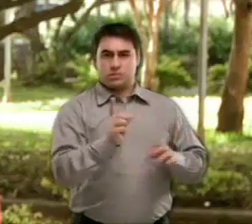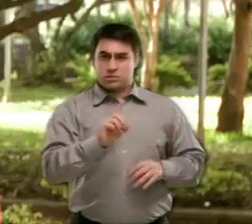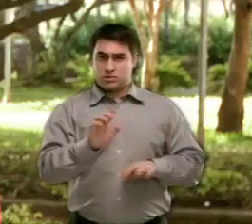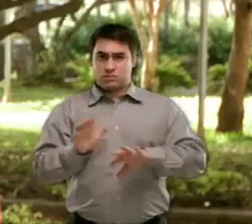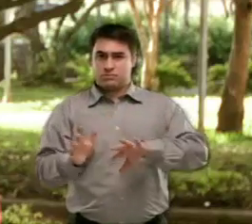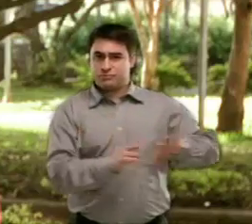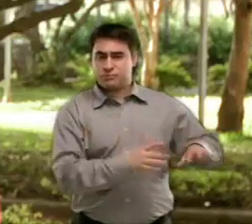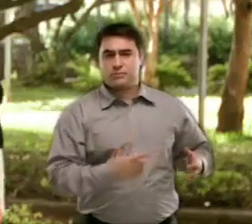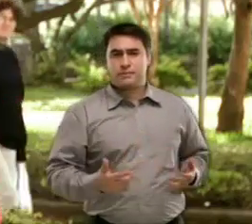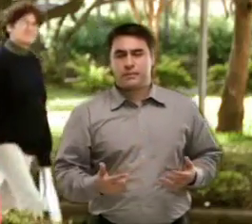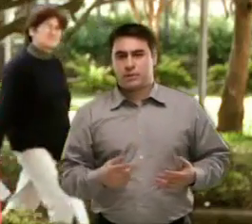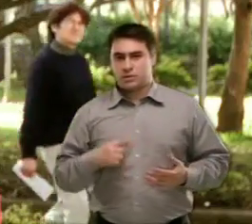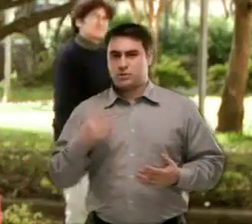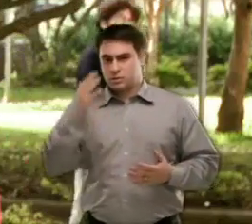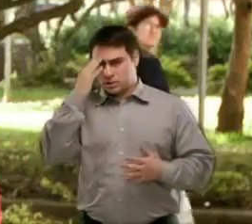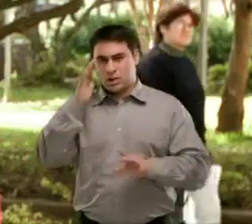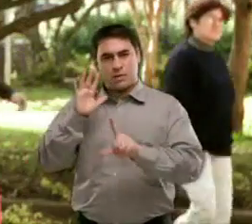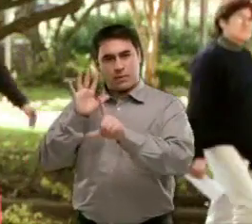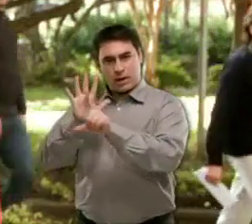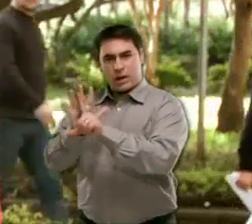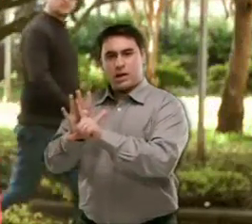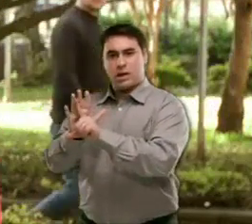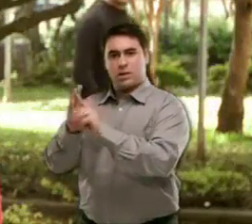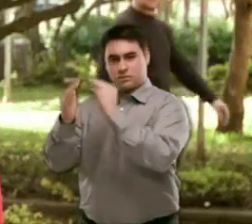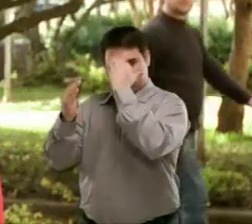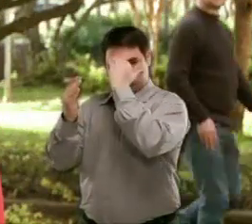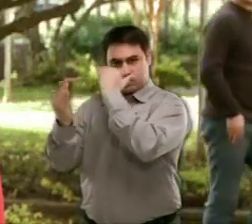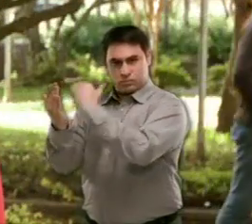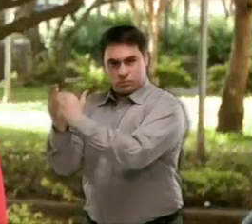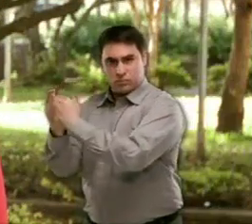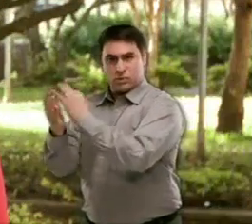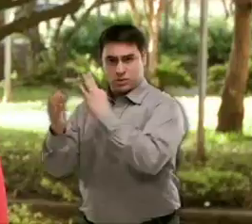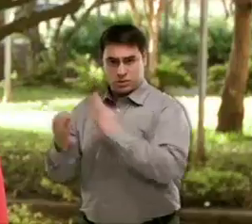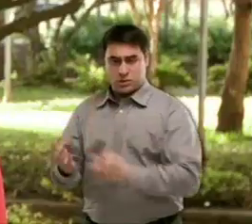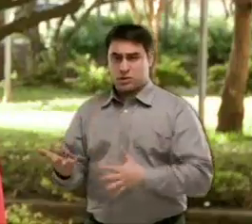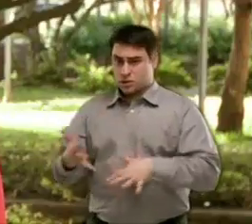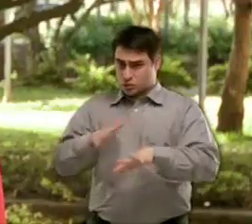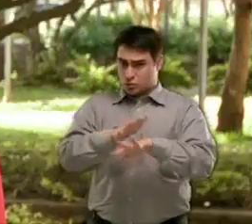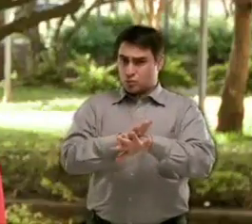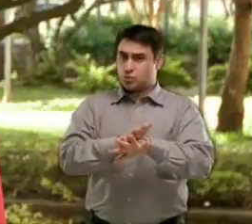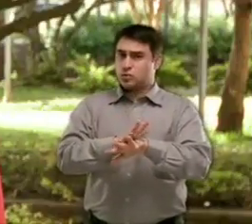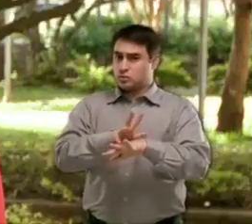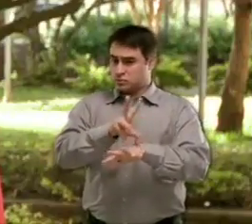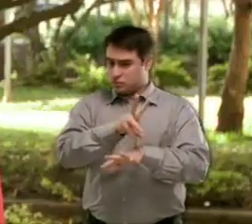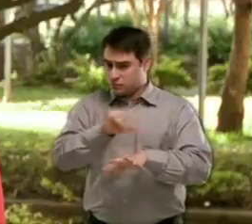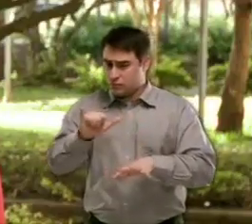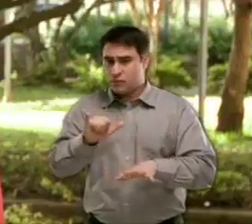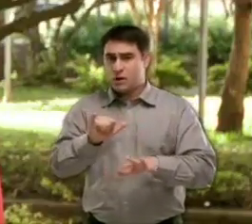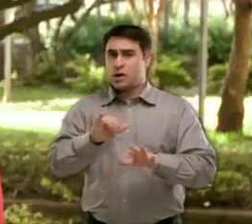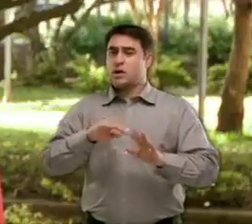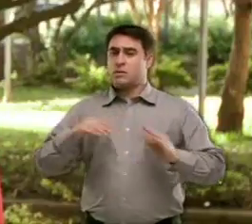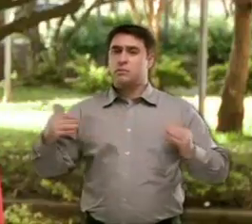We know that the law is there (DORACI BORTONCELLO - SECRETARY FOR EDUCATION) and sooner or later inclusion will be part of the educational world. (DORACI BORTONCELLO - SECRETARY FOR EDUCATION) and sooner or later inclusion will be part of the educational world.